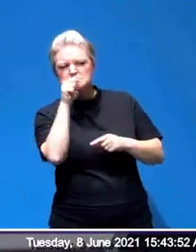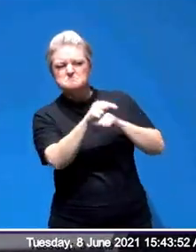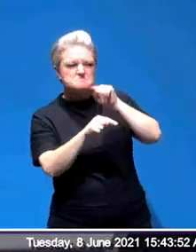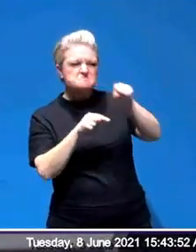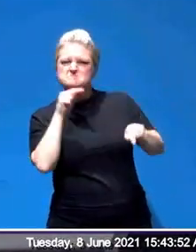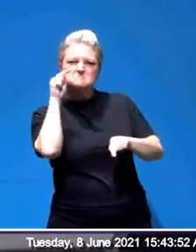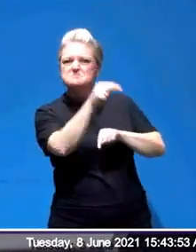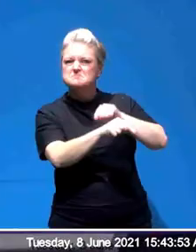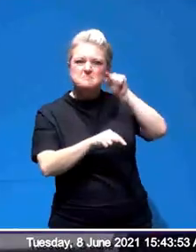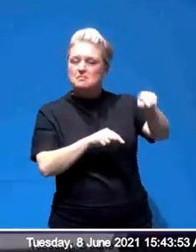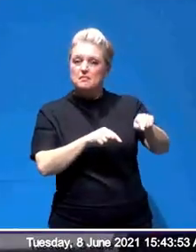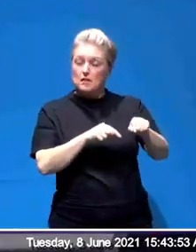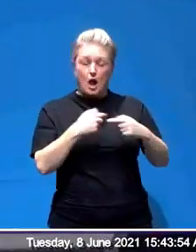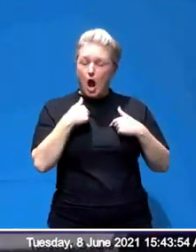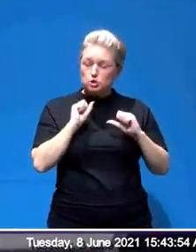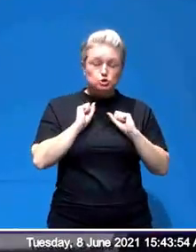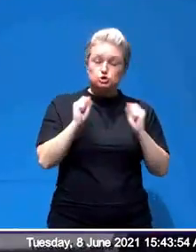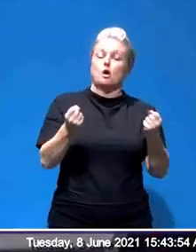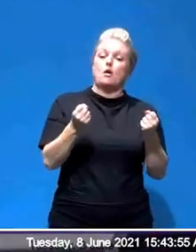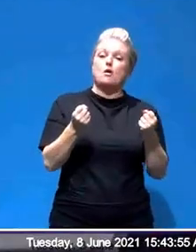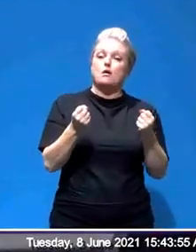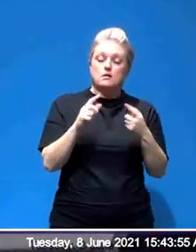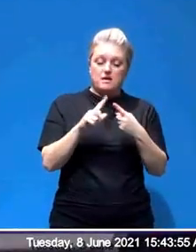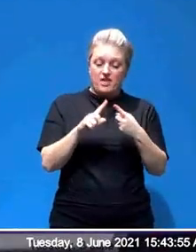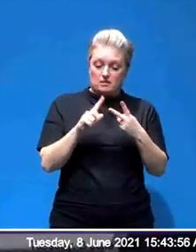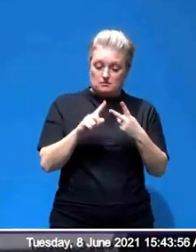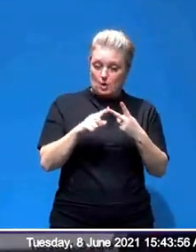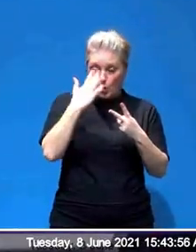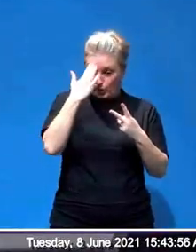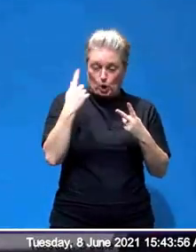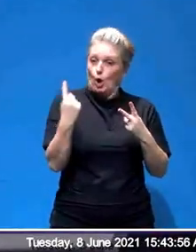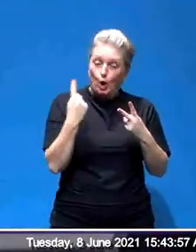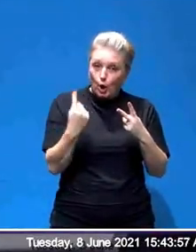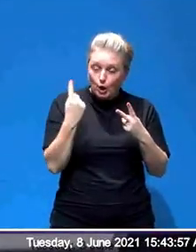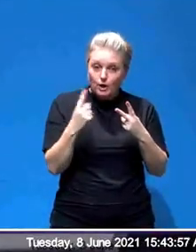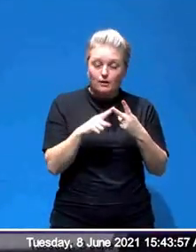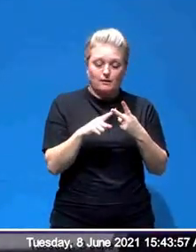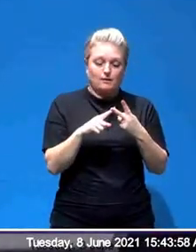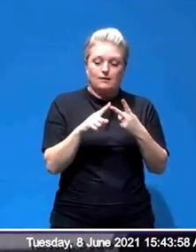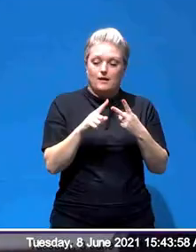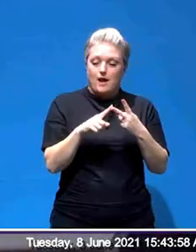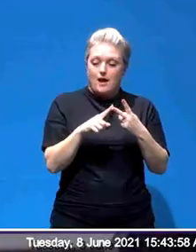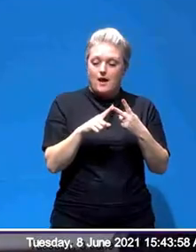I think the not knowing who did it, the thought as the Director of a service